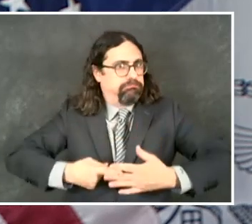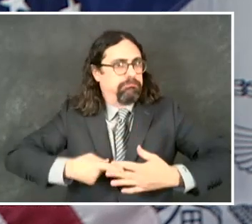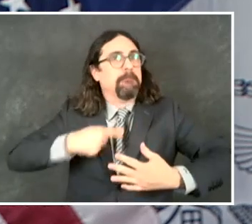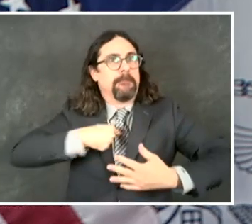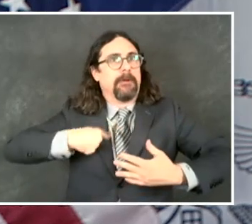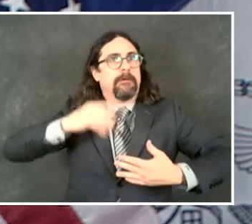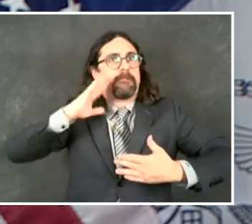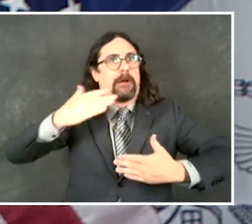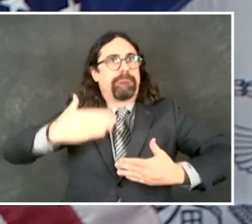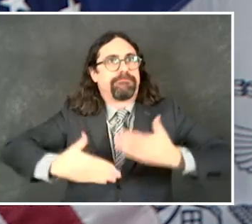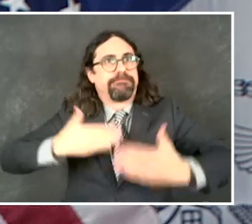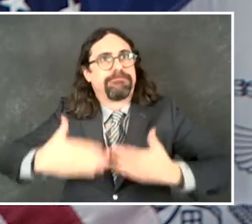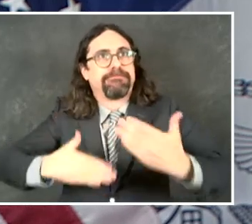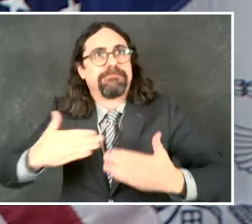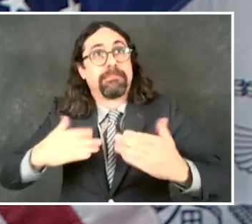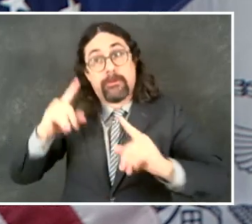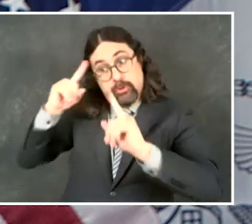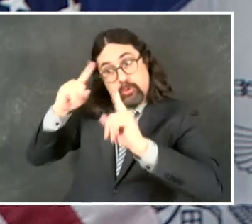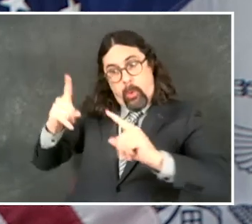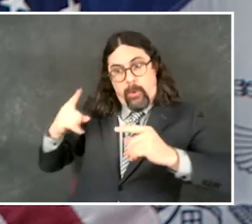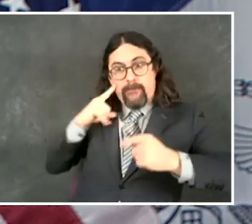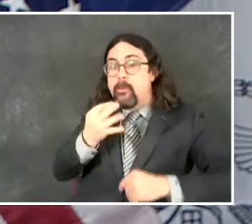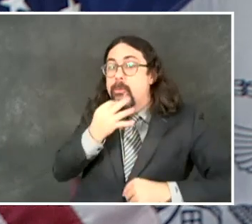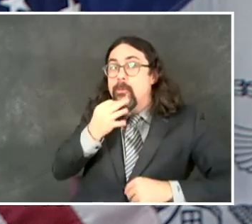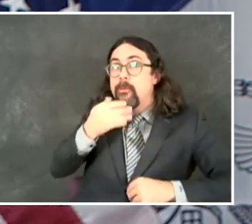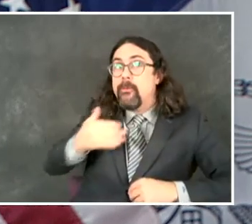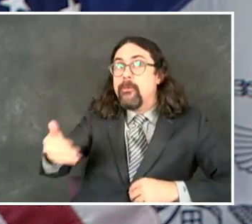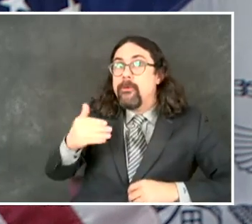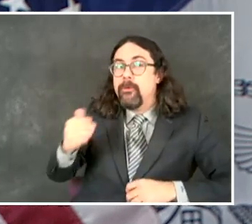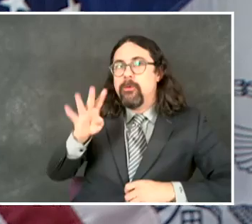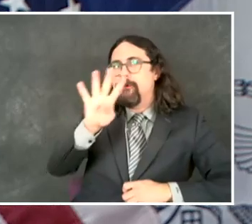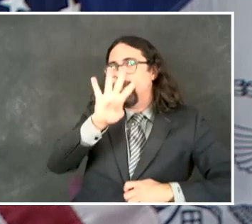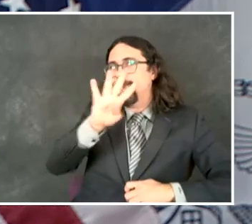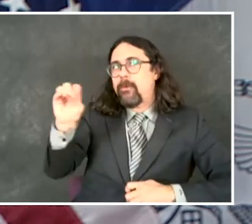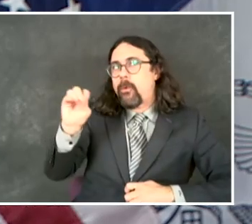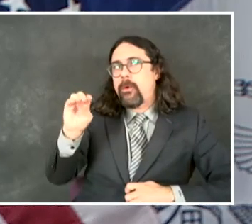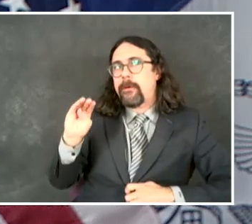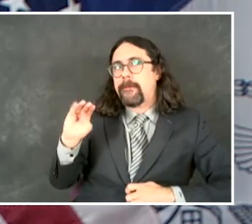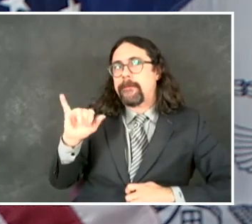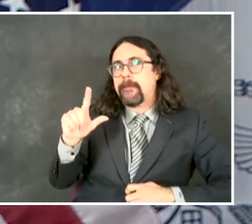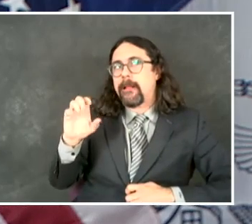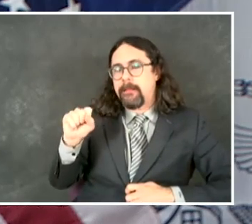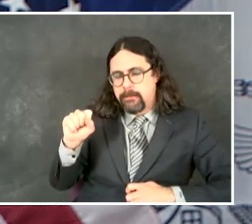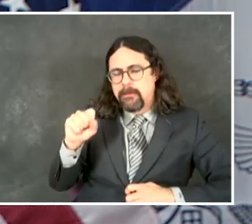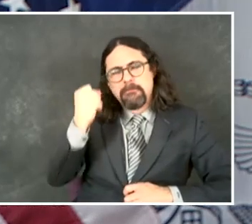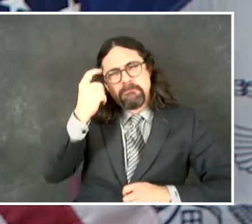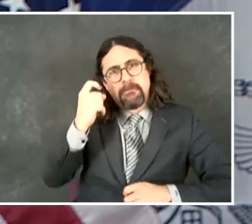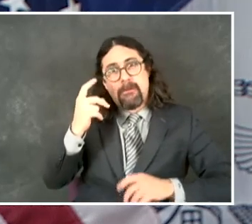COVID. WANT TO BE PARTICULARLY SENSITIVE TO IMPLEMENT THESE TESPS WORKING